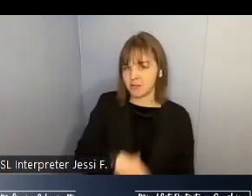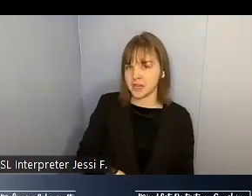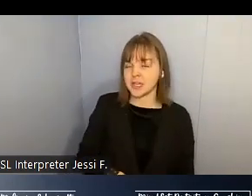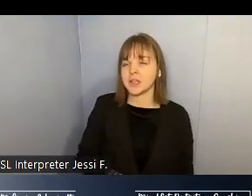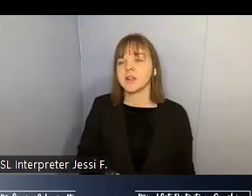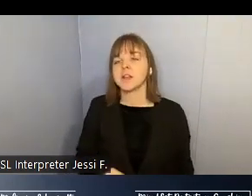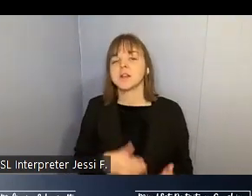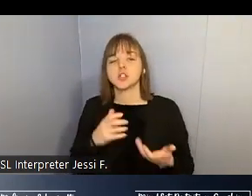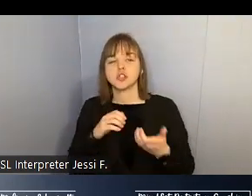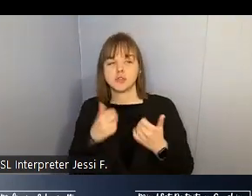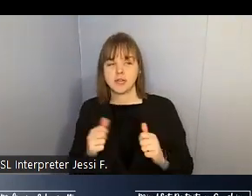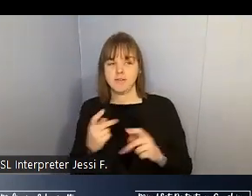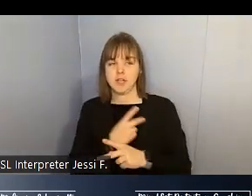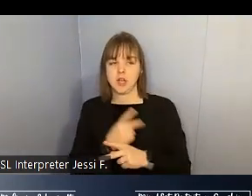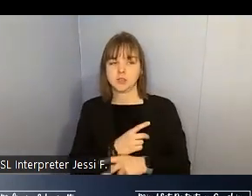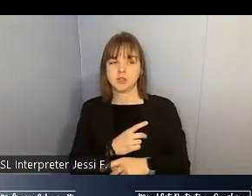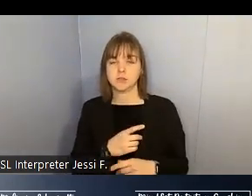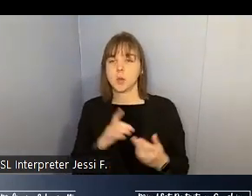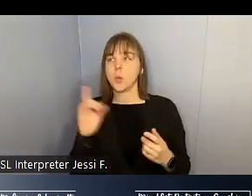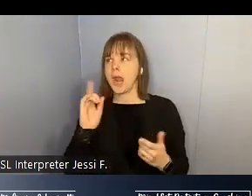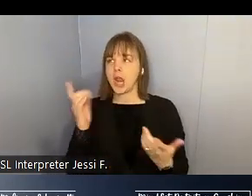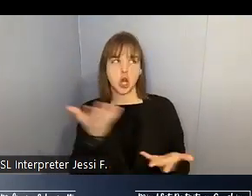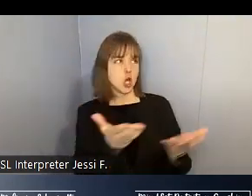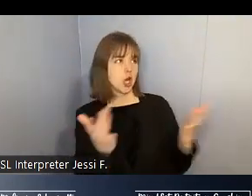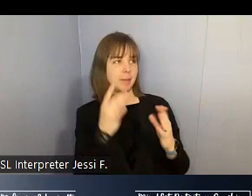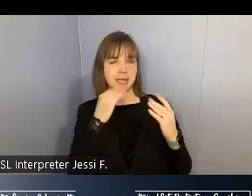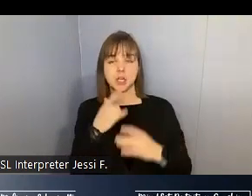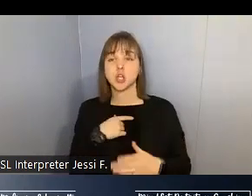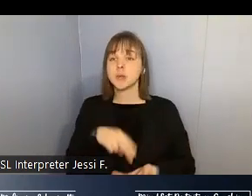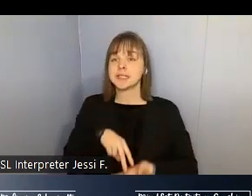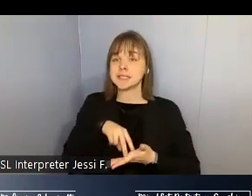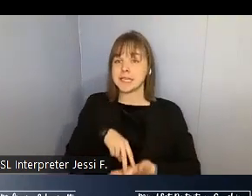Were you eating in a stressful, chaotic state. Where you standing around, walking around the kitchen